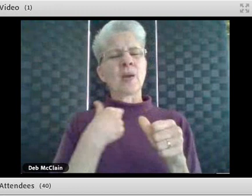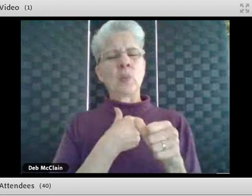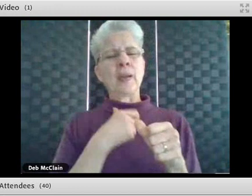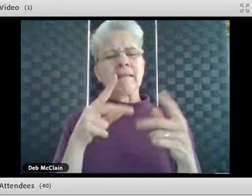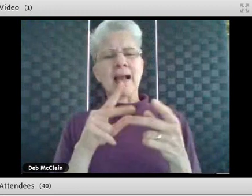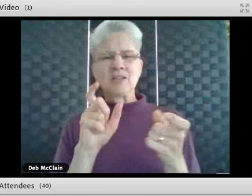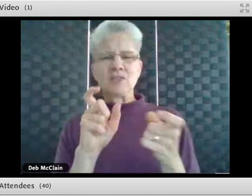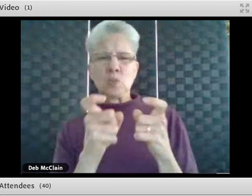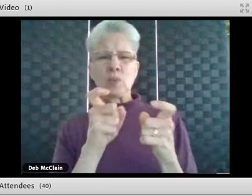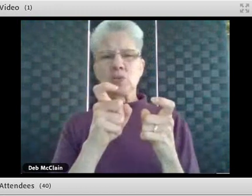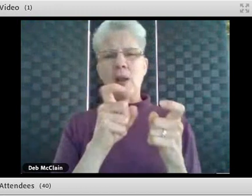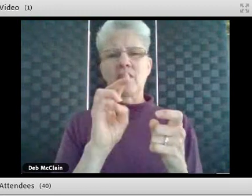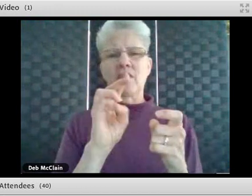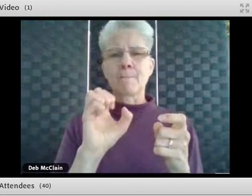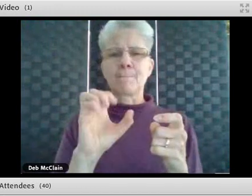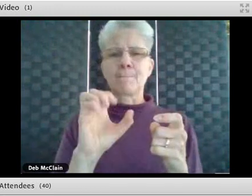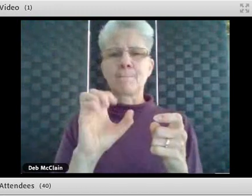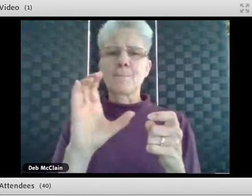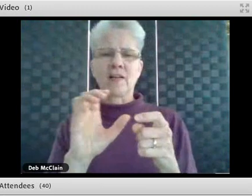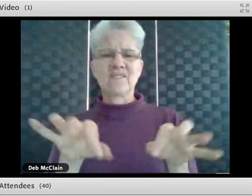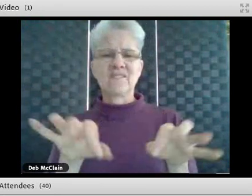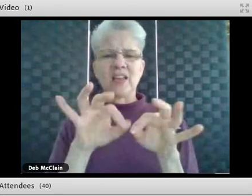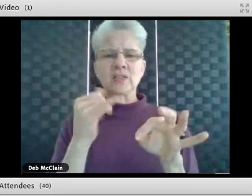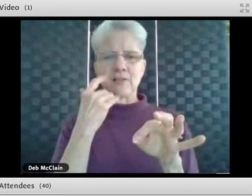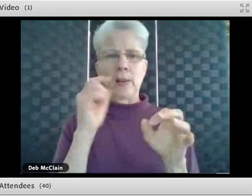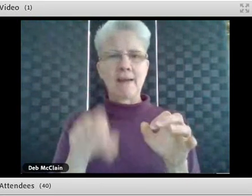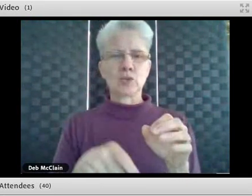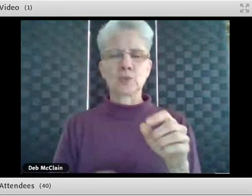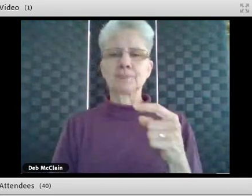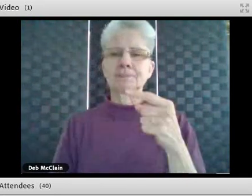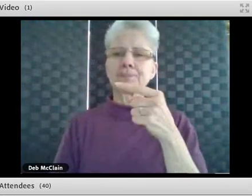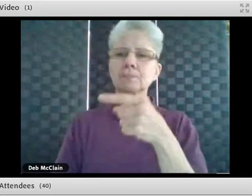around the MARC fields, if necessary, so...